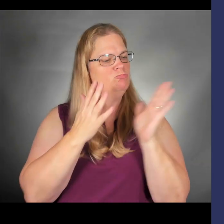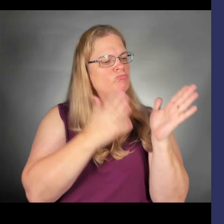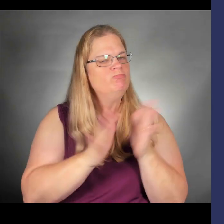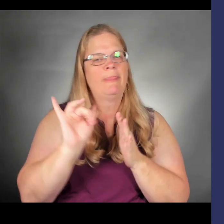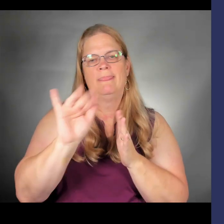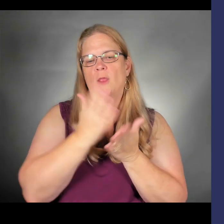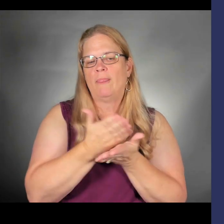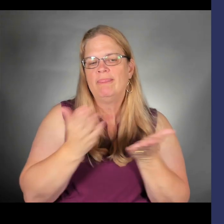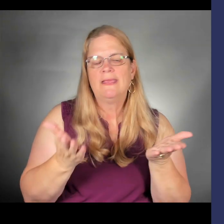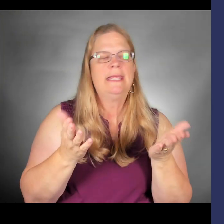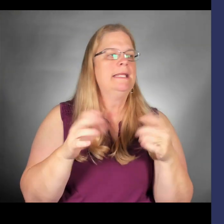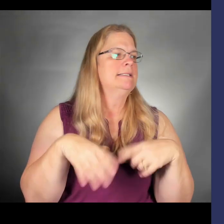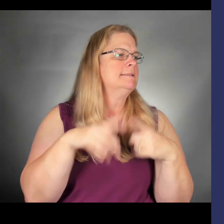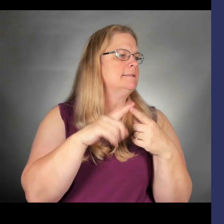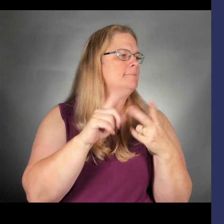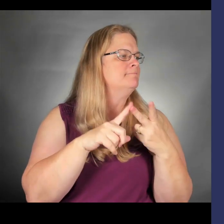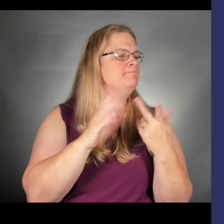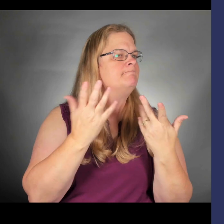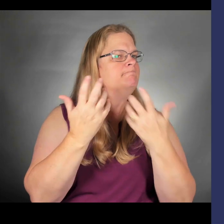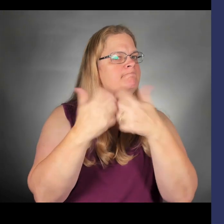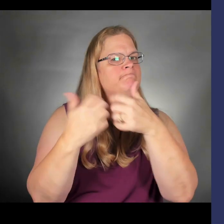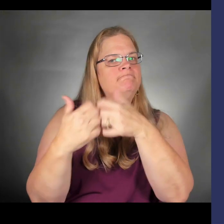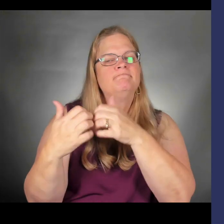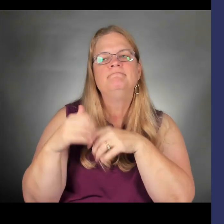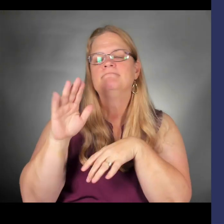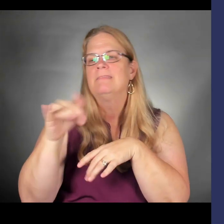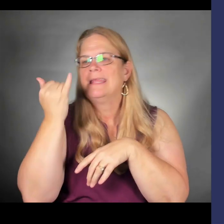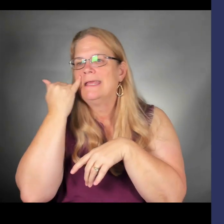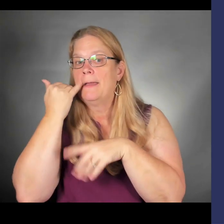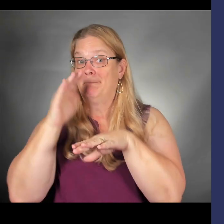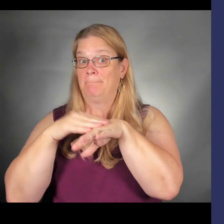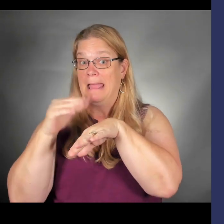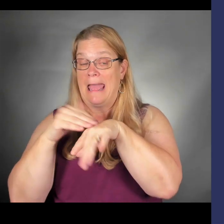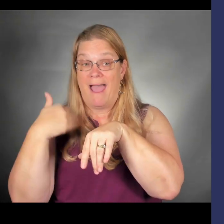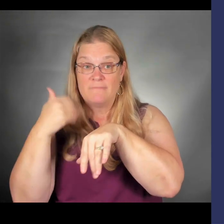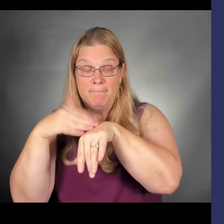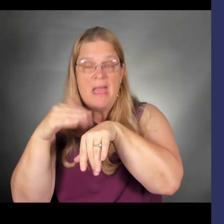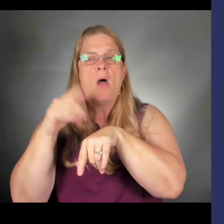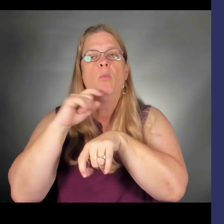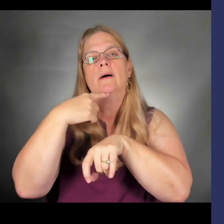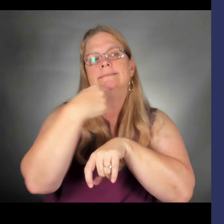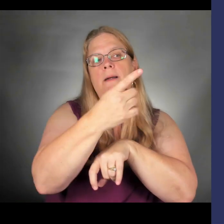making arrangements, meaning setting their affairs in order, making plans. For example,